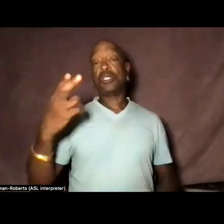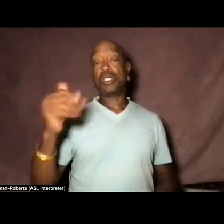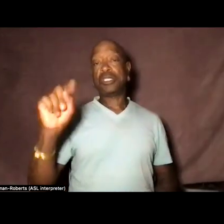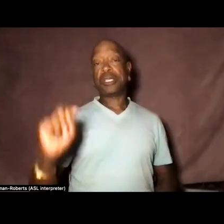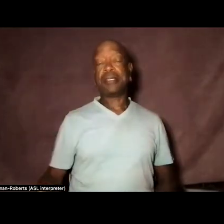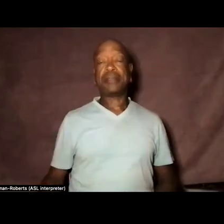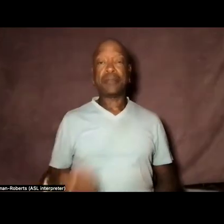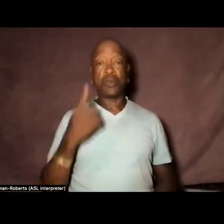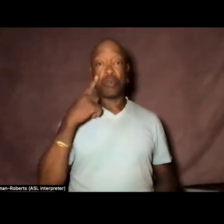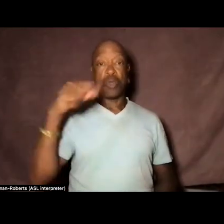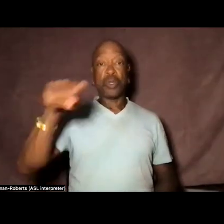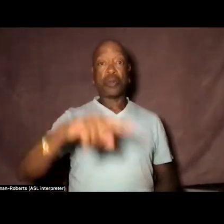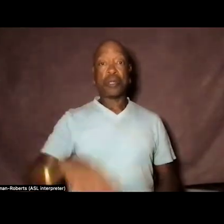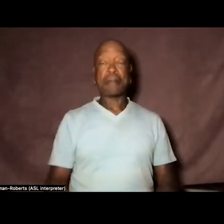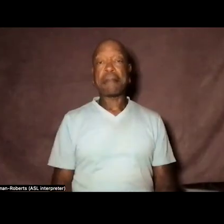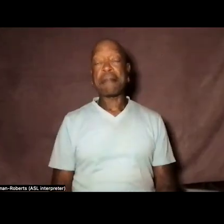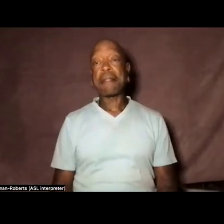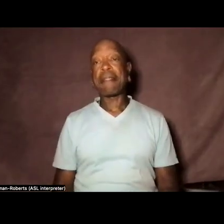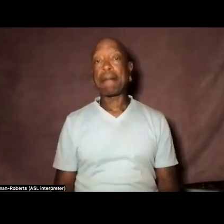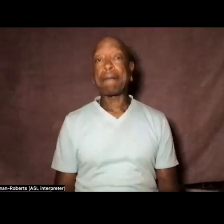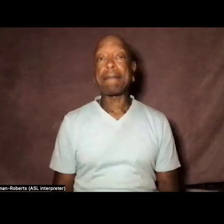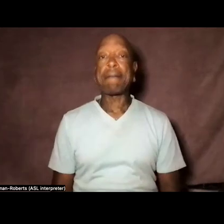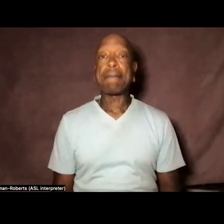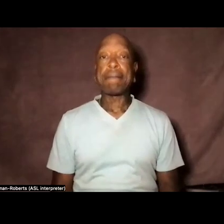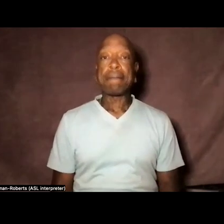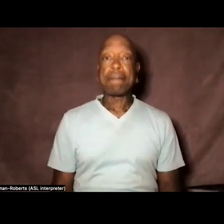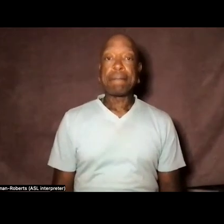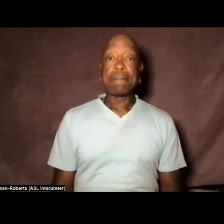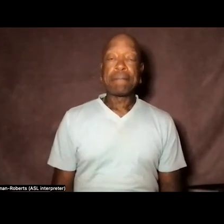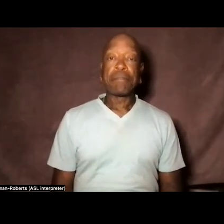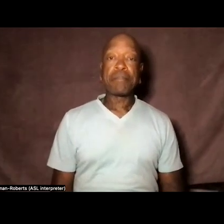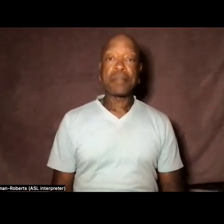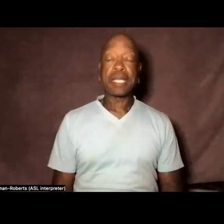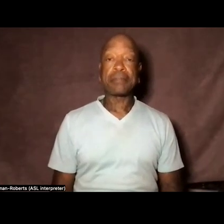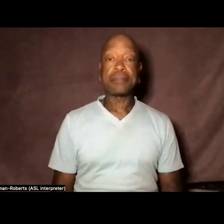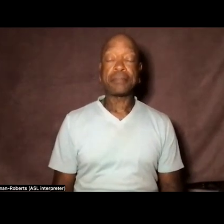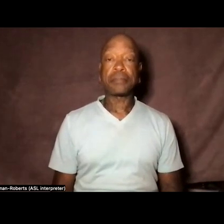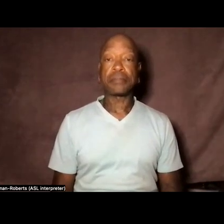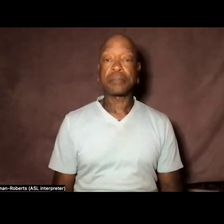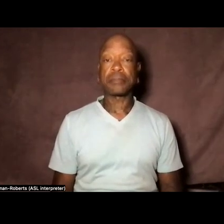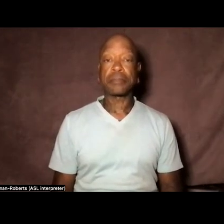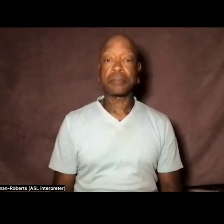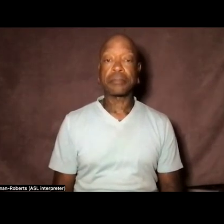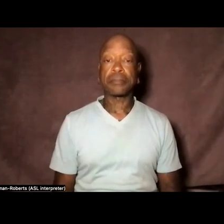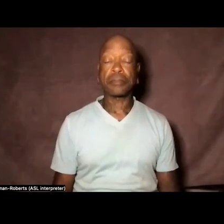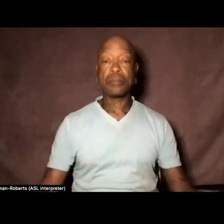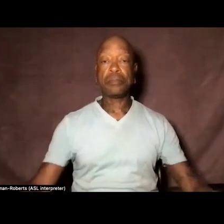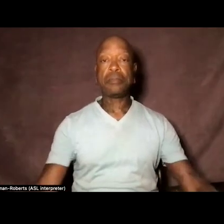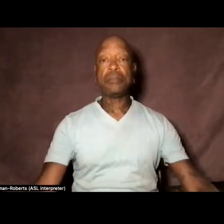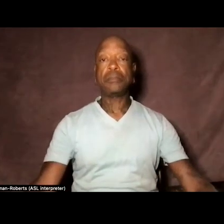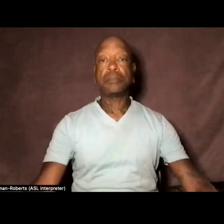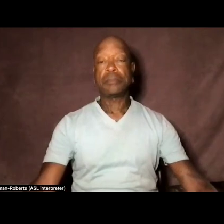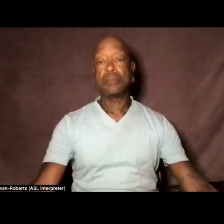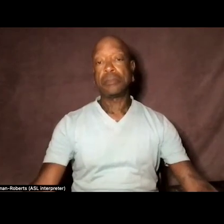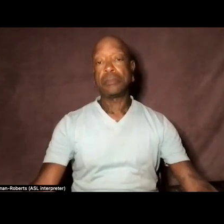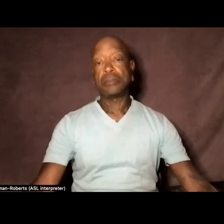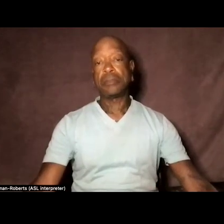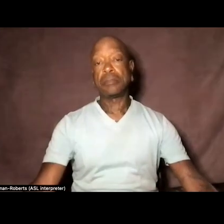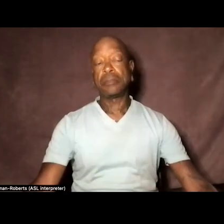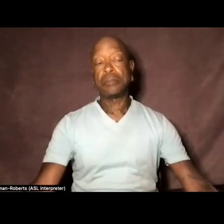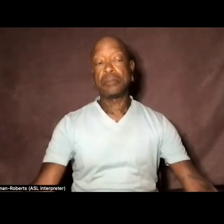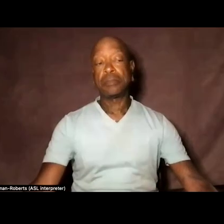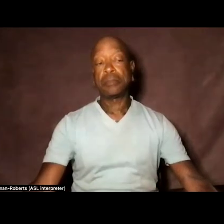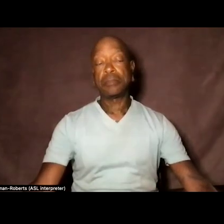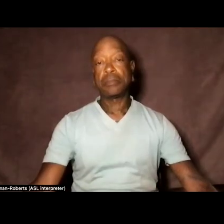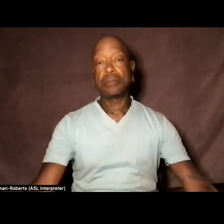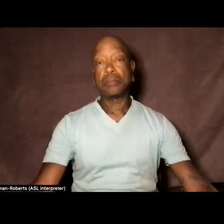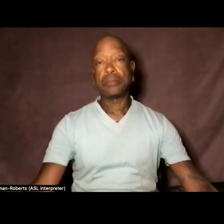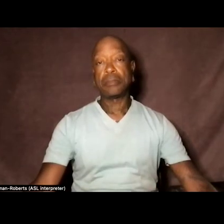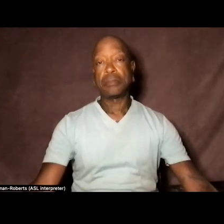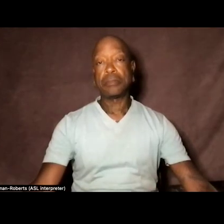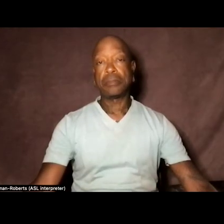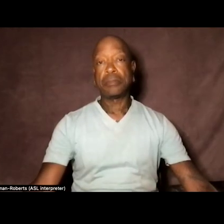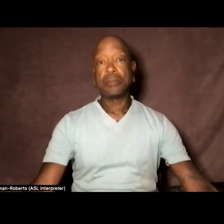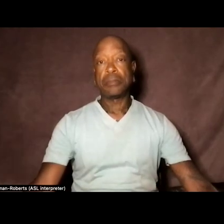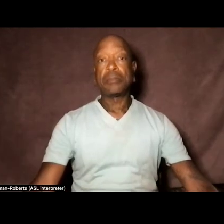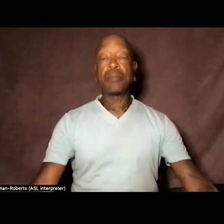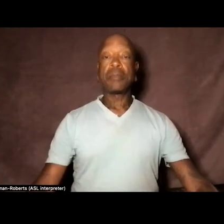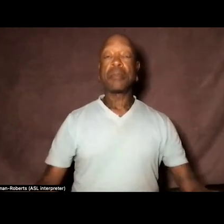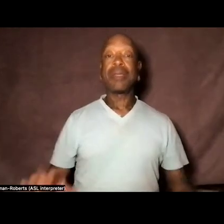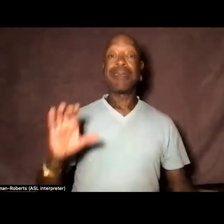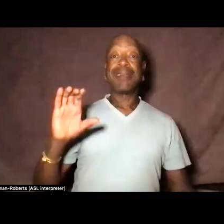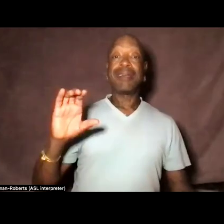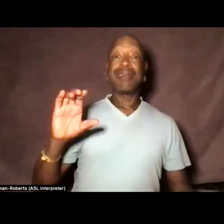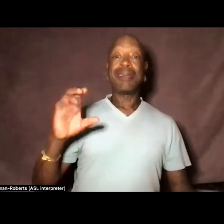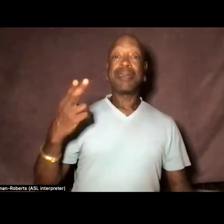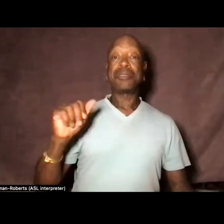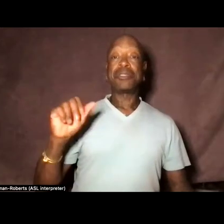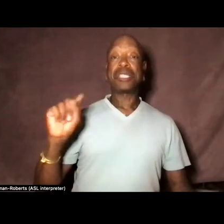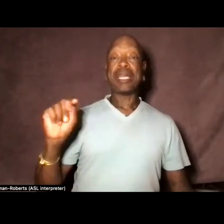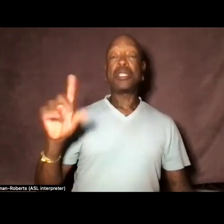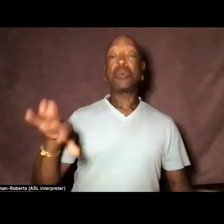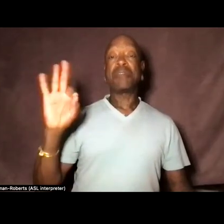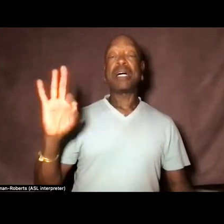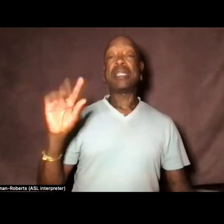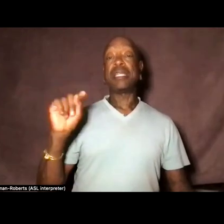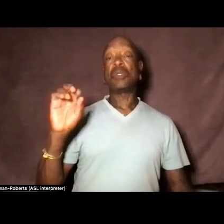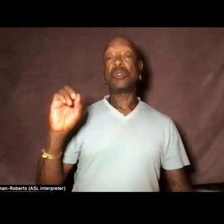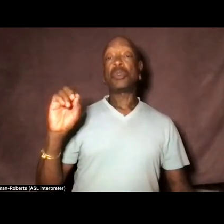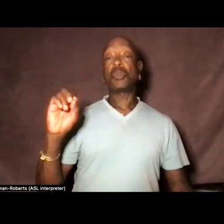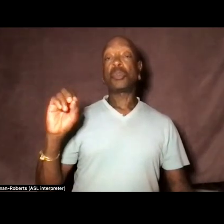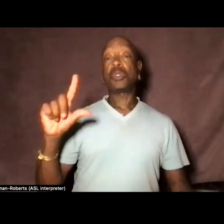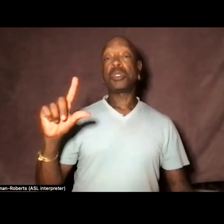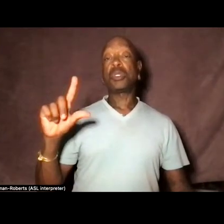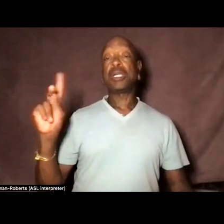you so that's the chat um you find the two kid and second we strongly encourage